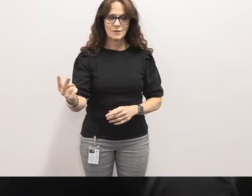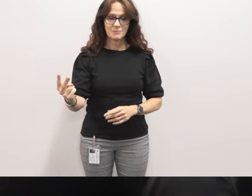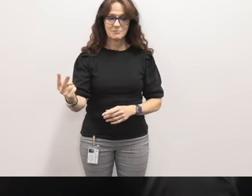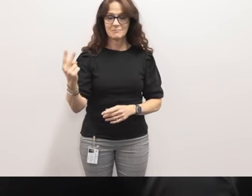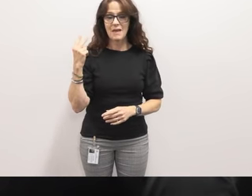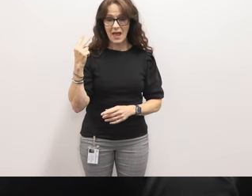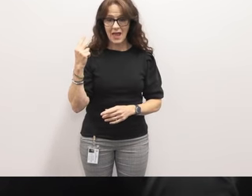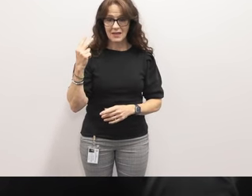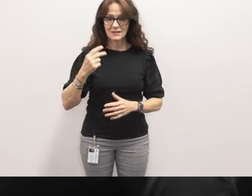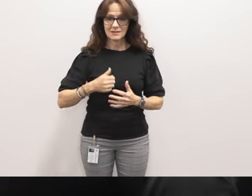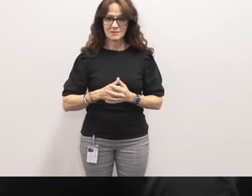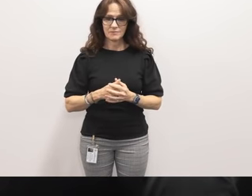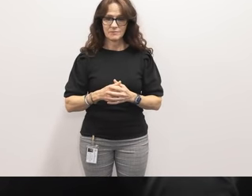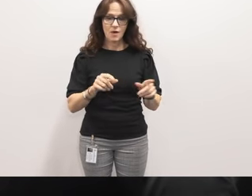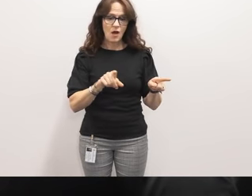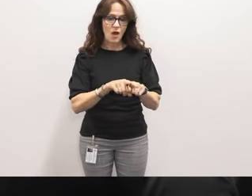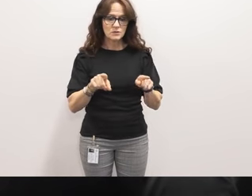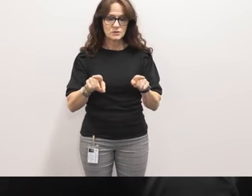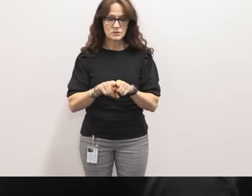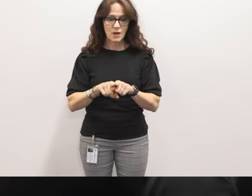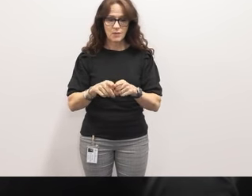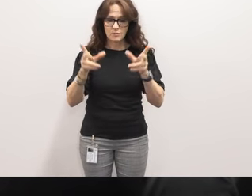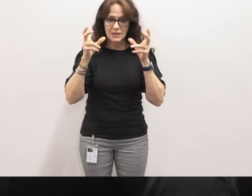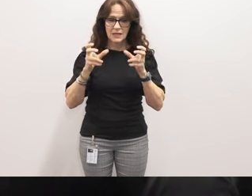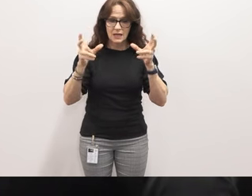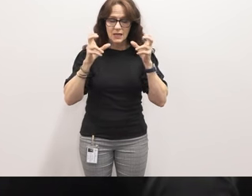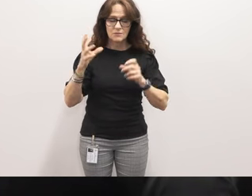We also are going to hear about the experience of schools